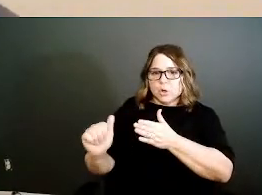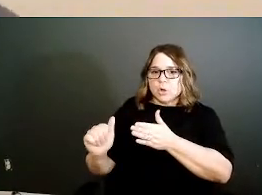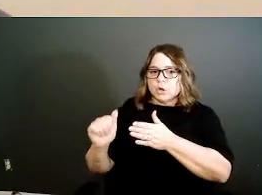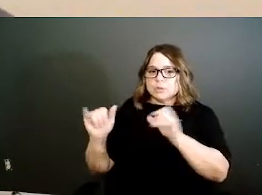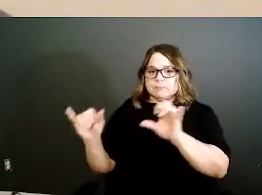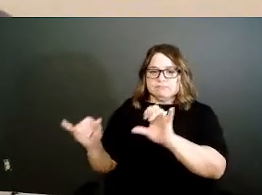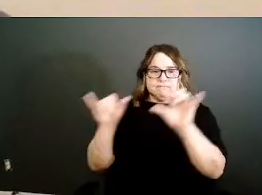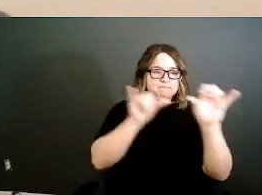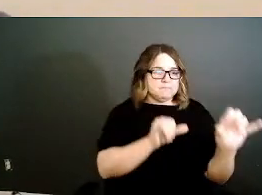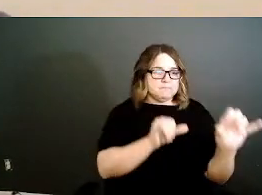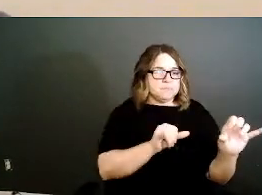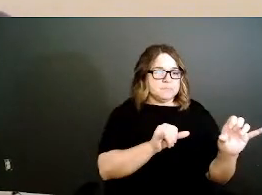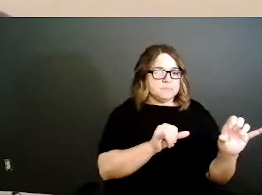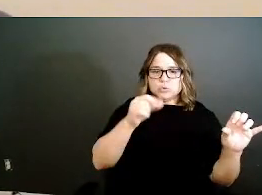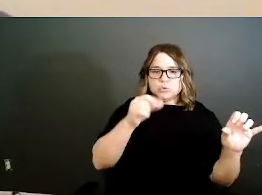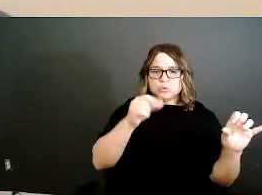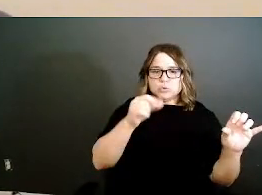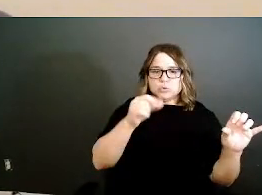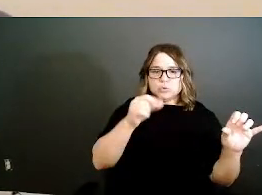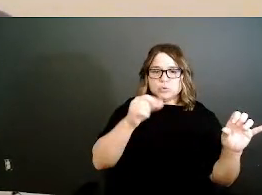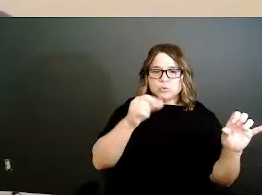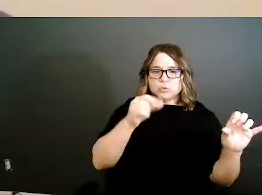THIS IS THE RESULT OF POOR SERVICES FROM A POWERFUL DEPARTMENT.